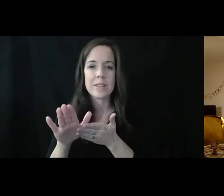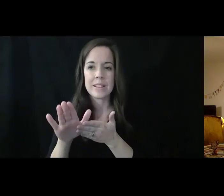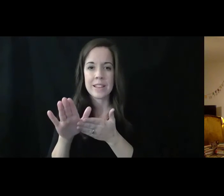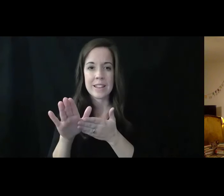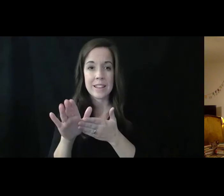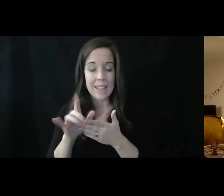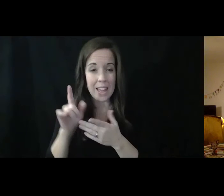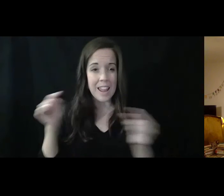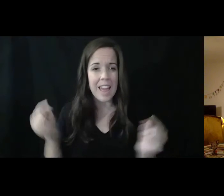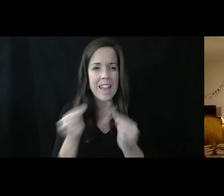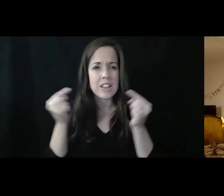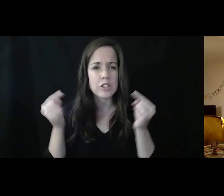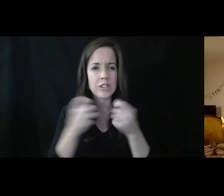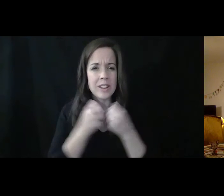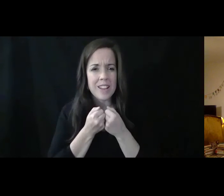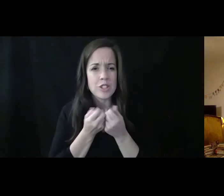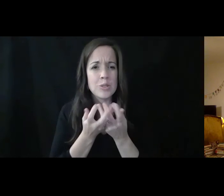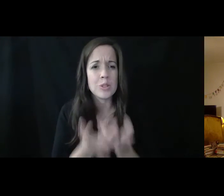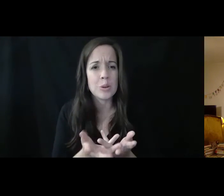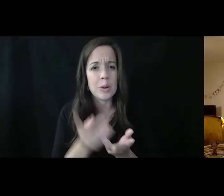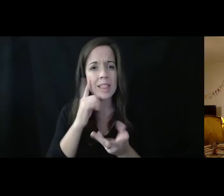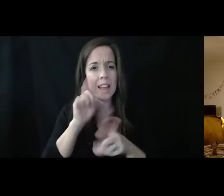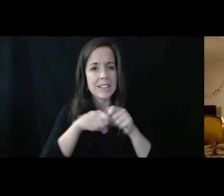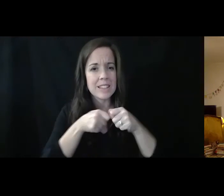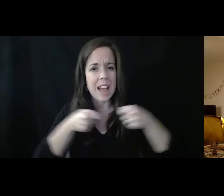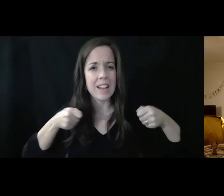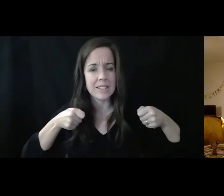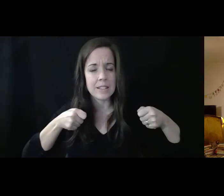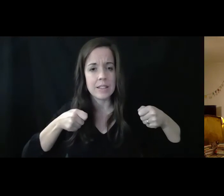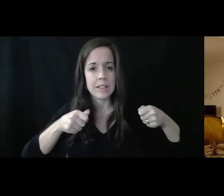like a knot)—and, suffering, I admire this girl who cared